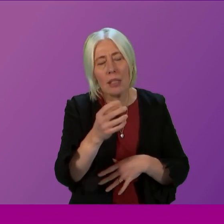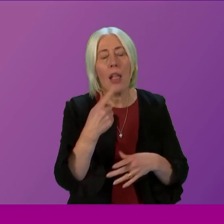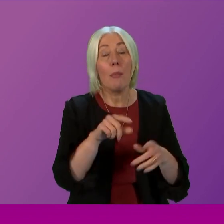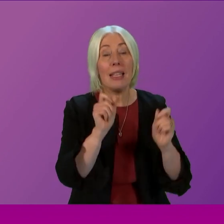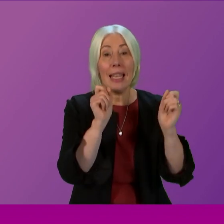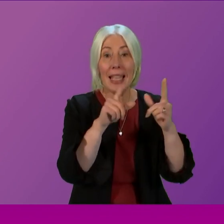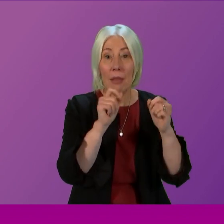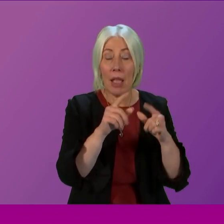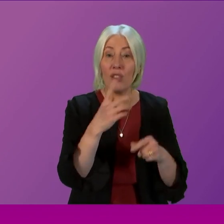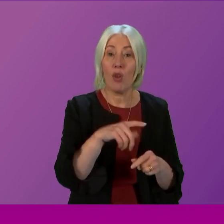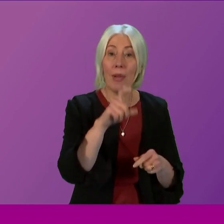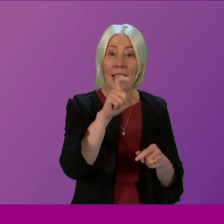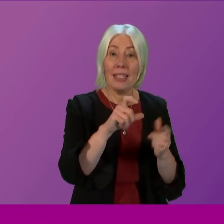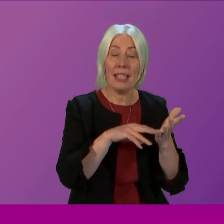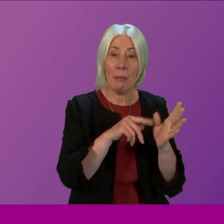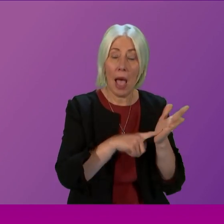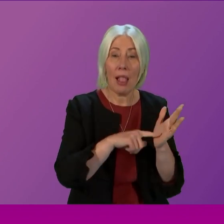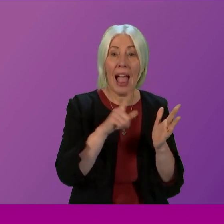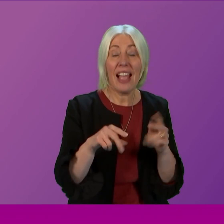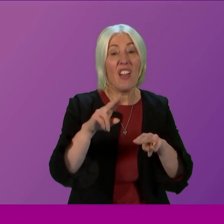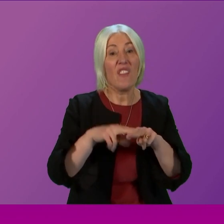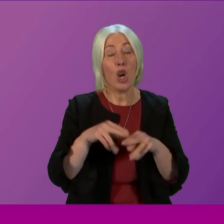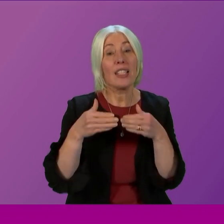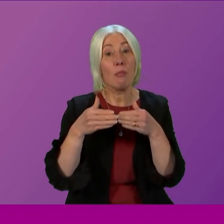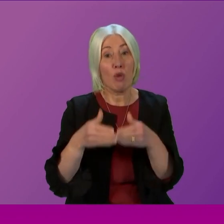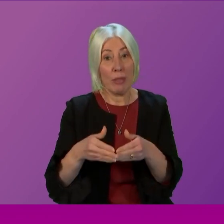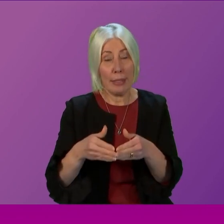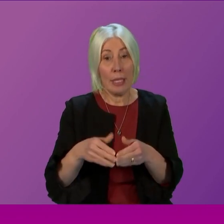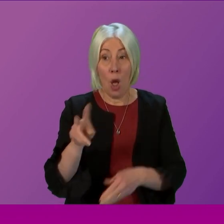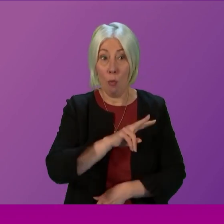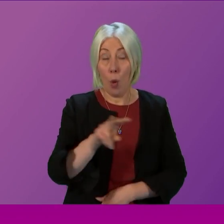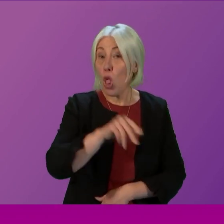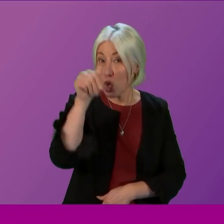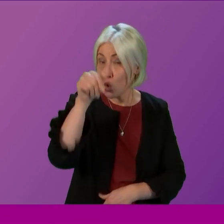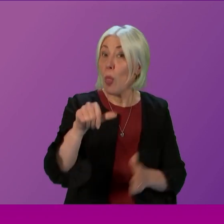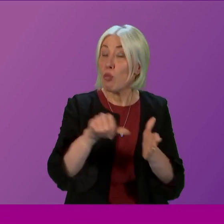Caledonian Maritime Assets Ltd and Ferguson Marine showing that they both knew of the problems before